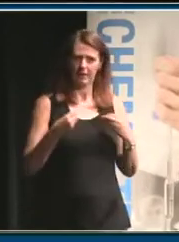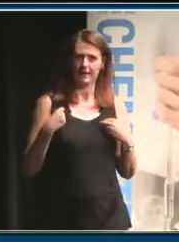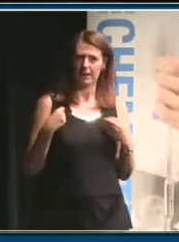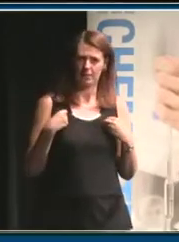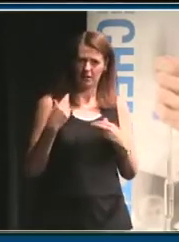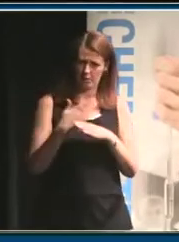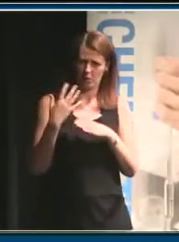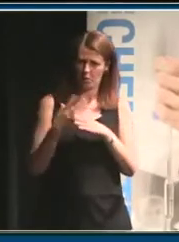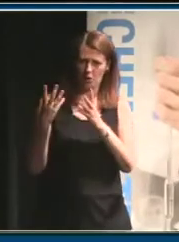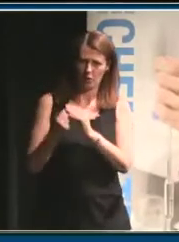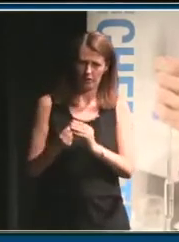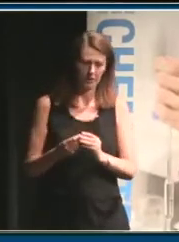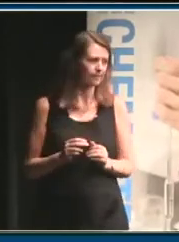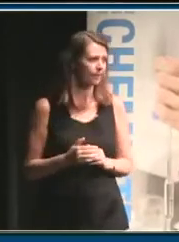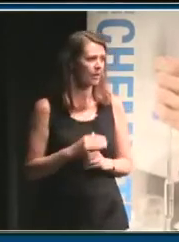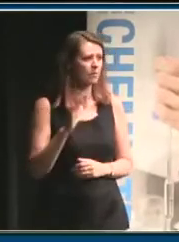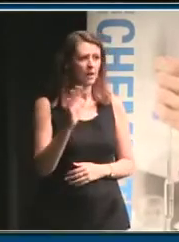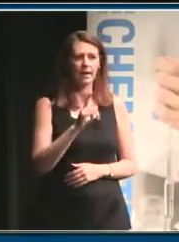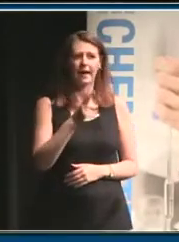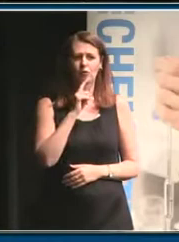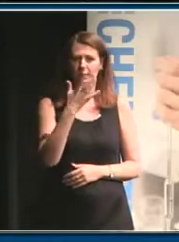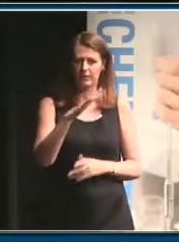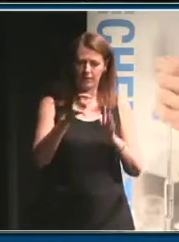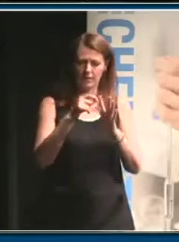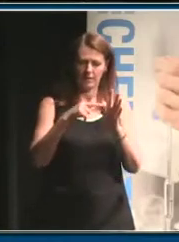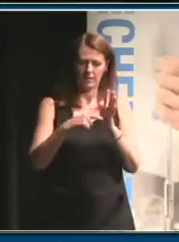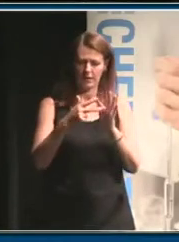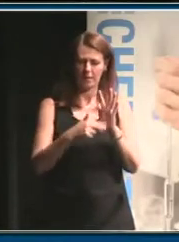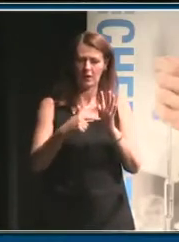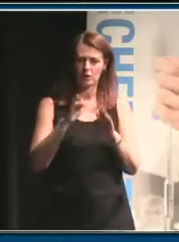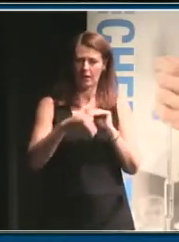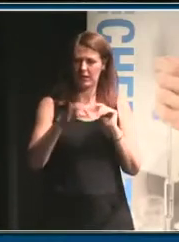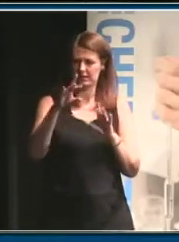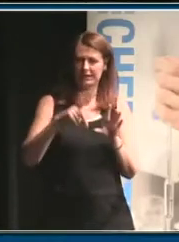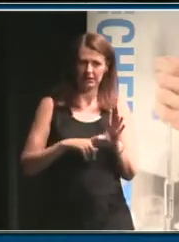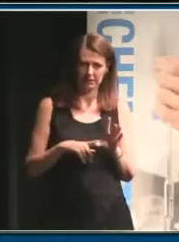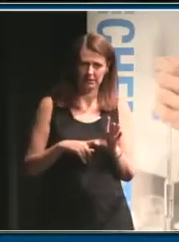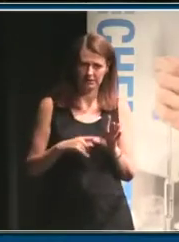I’m working with. So about 150 patents over the last 10 years. They are assigned to the company